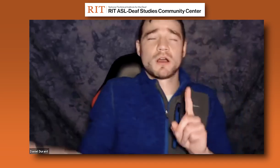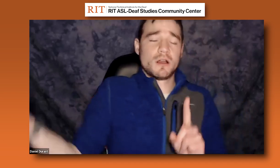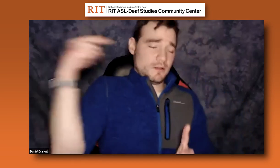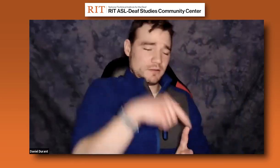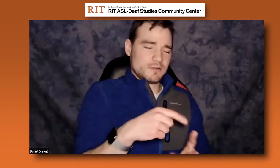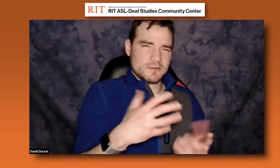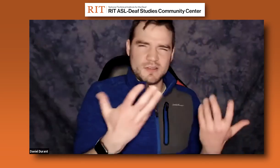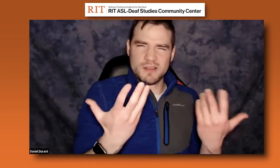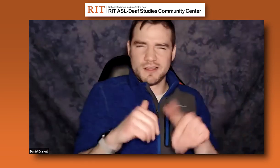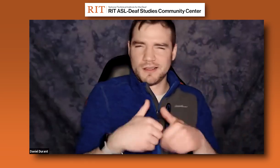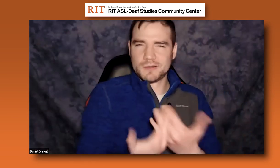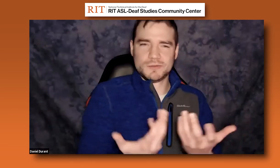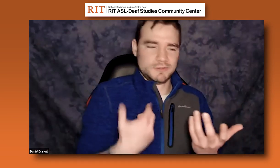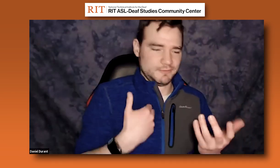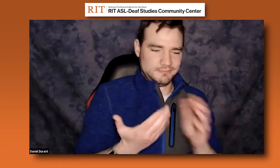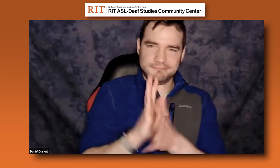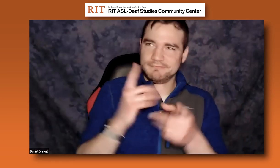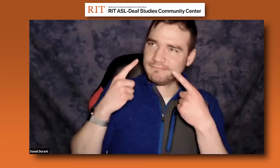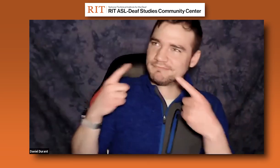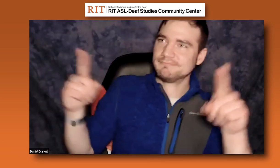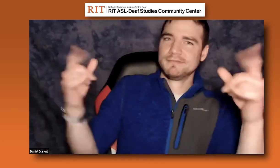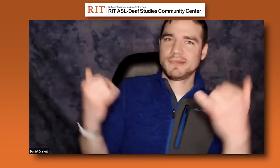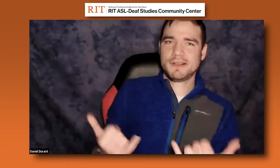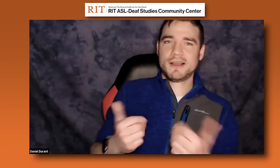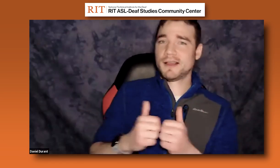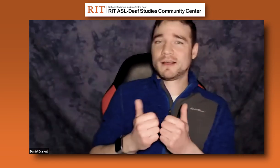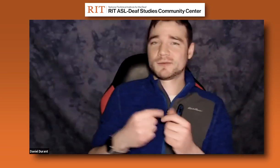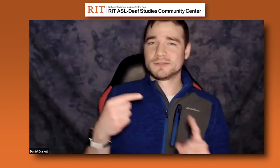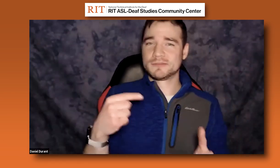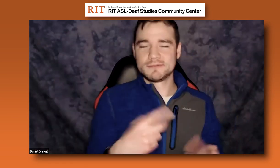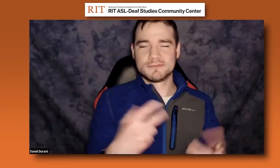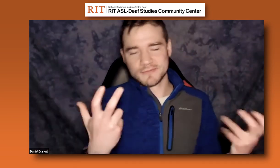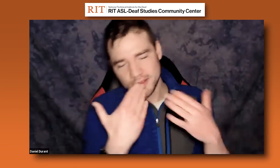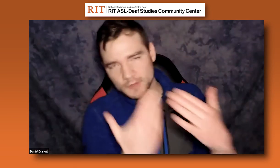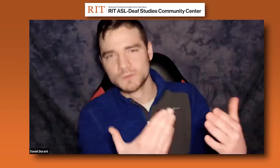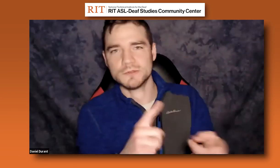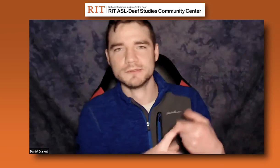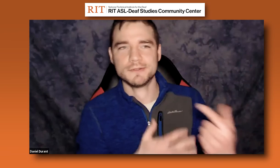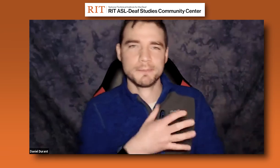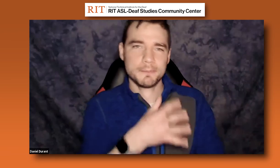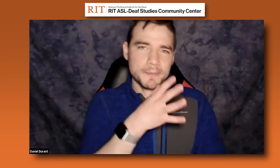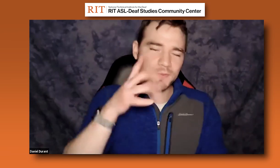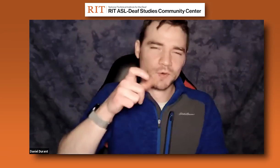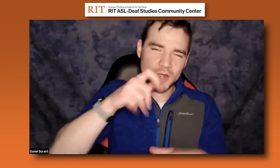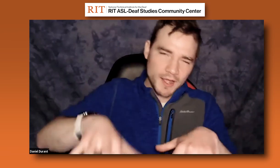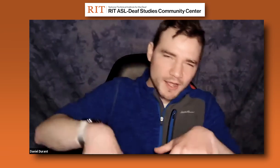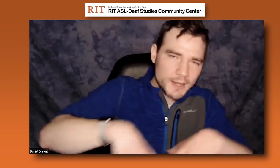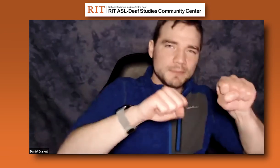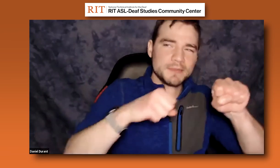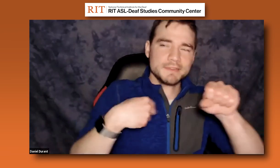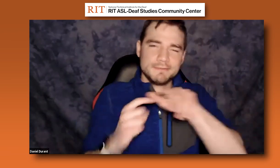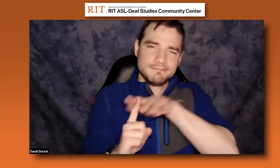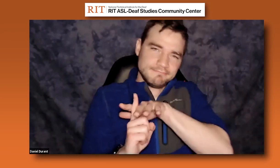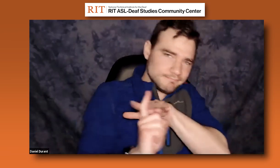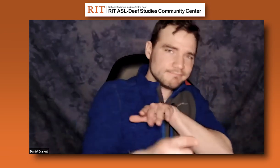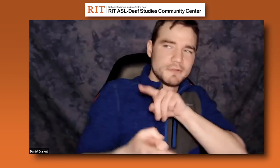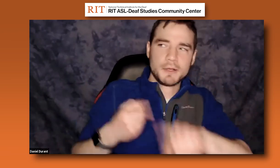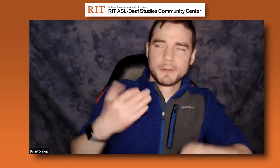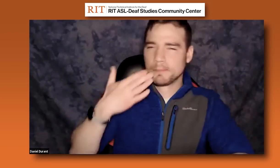to talk about my journey and how I became successful, but I want to say thanks to my moms, who adopted me